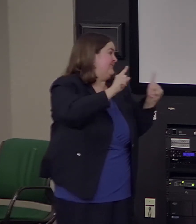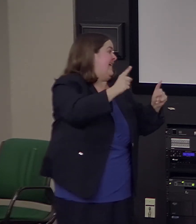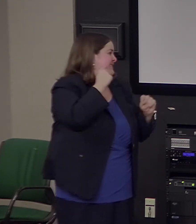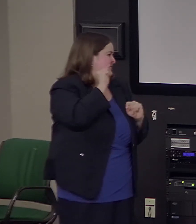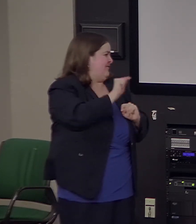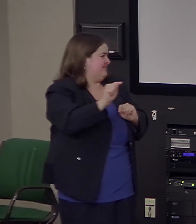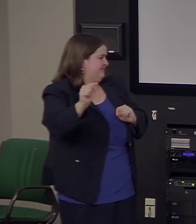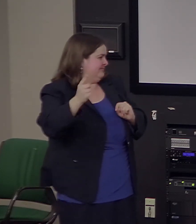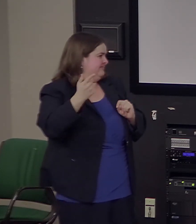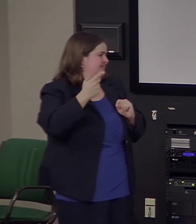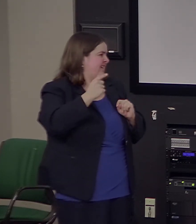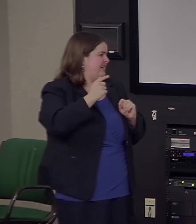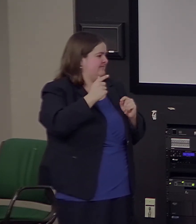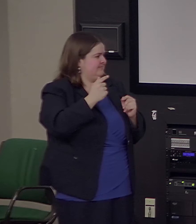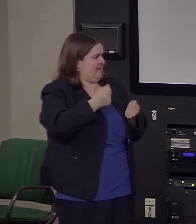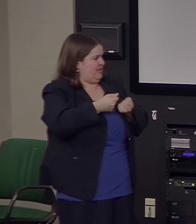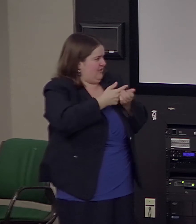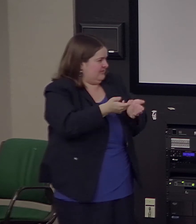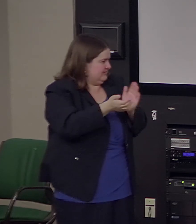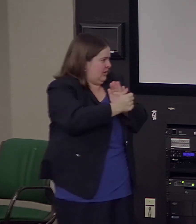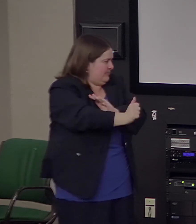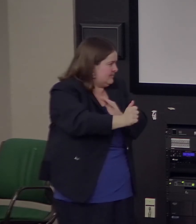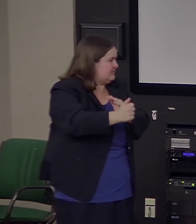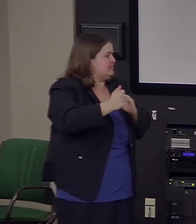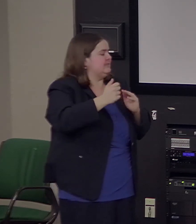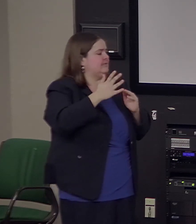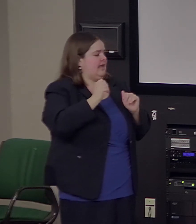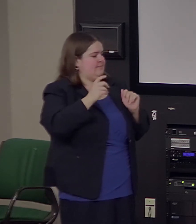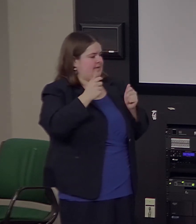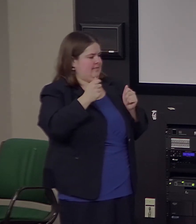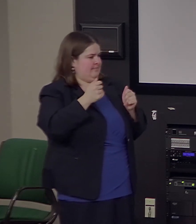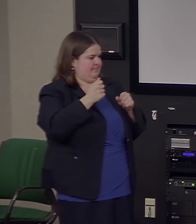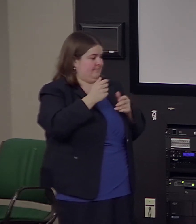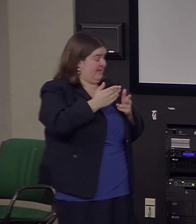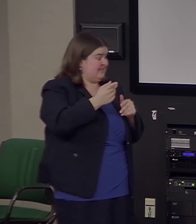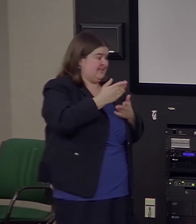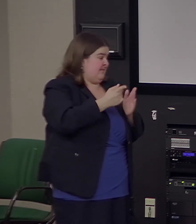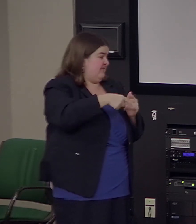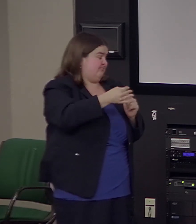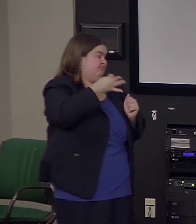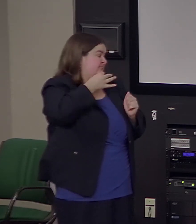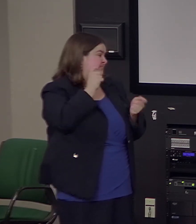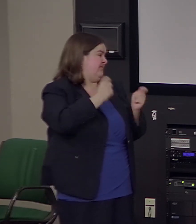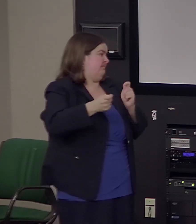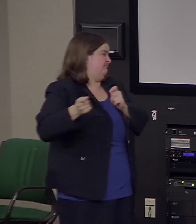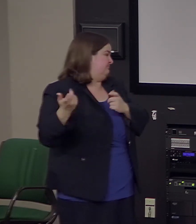And competence and adaptability of individual children over time.